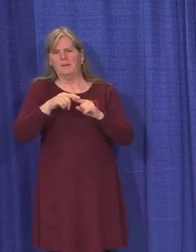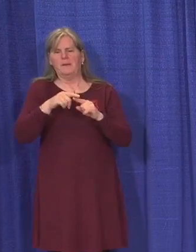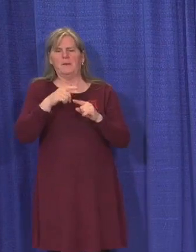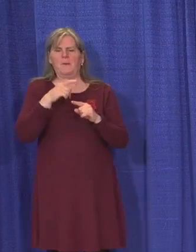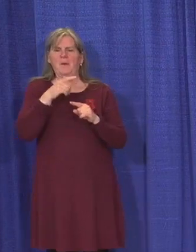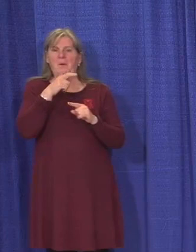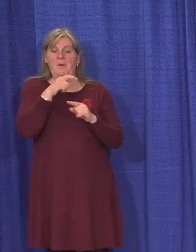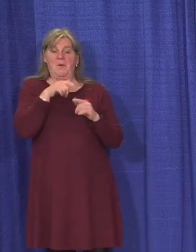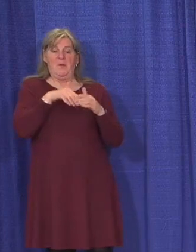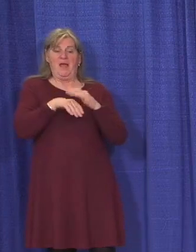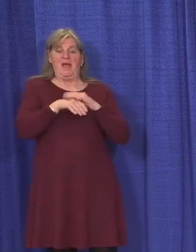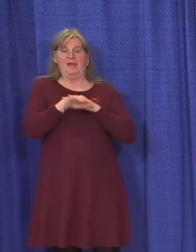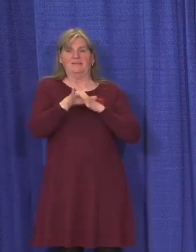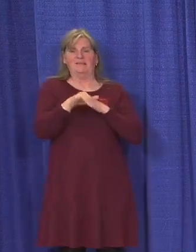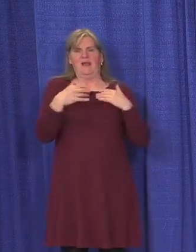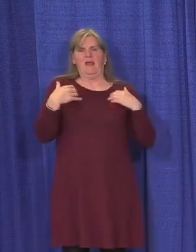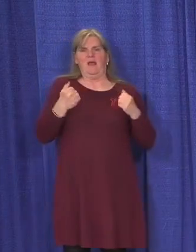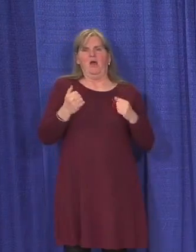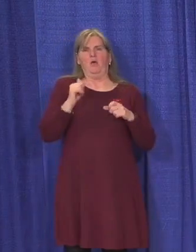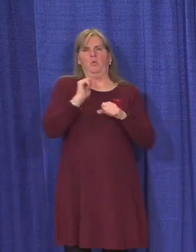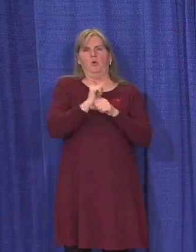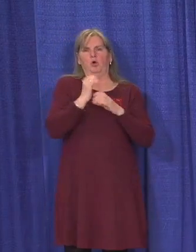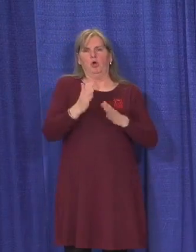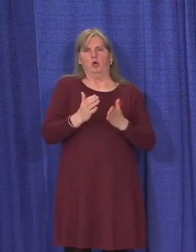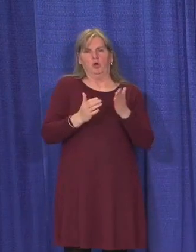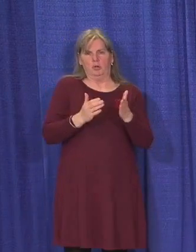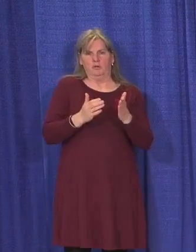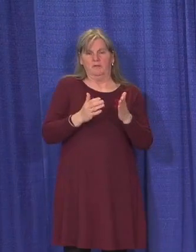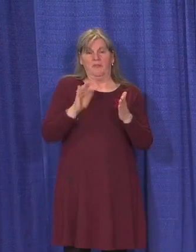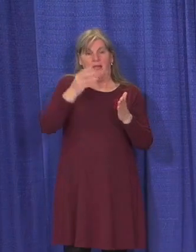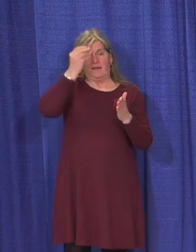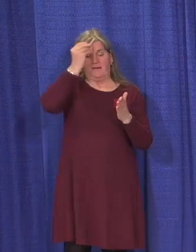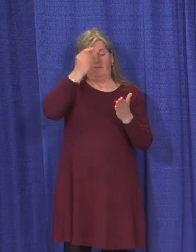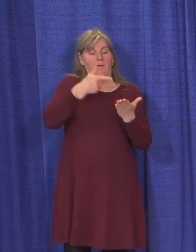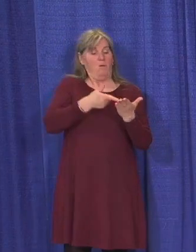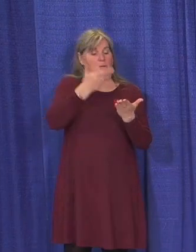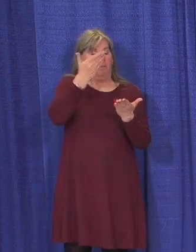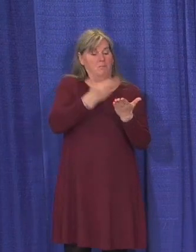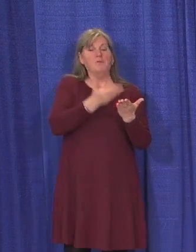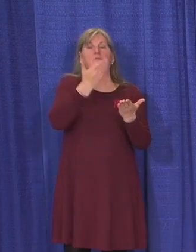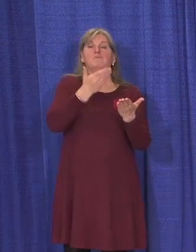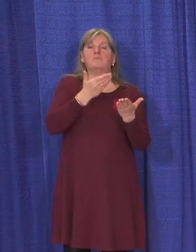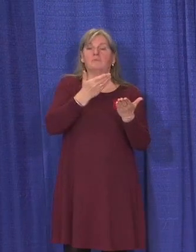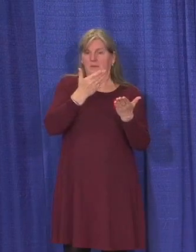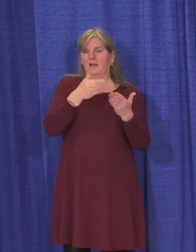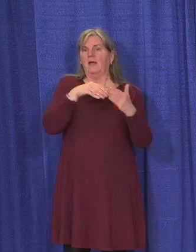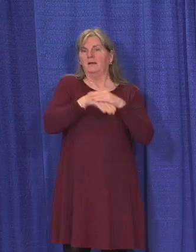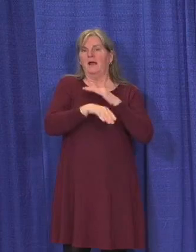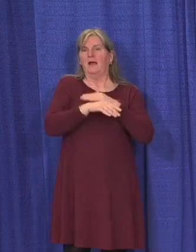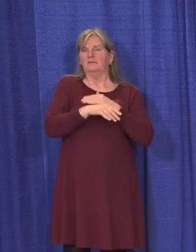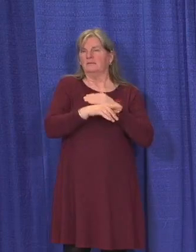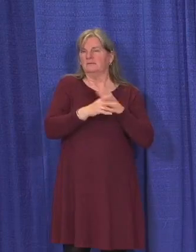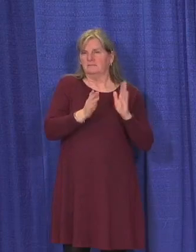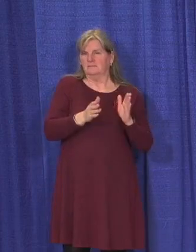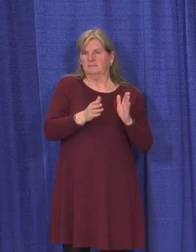passed on to ensure the certification is there. That need to be privacy